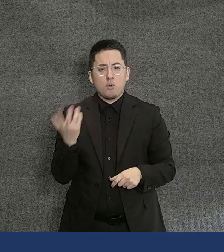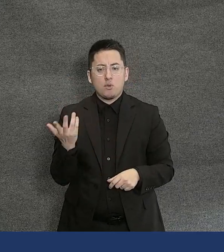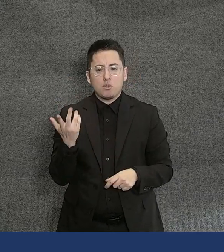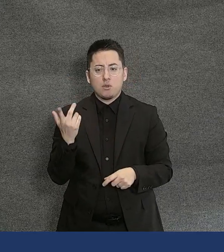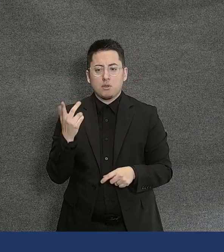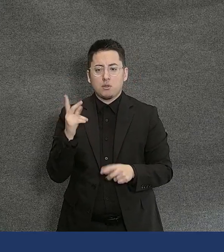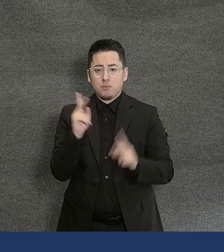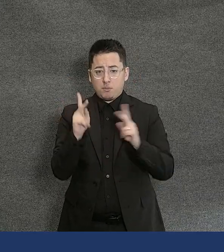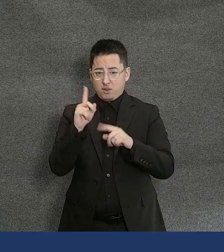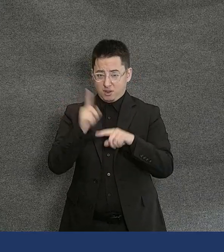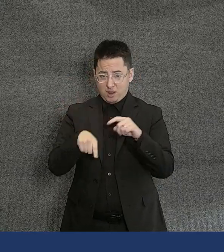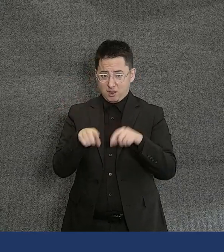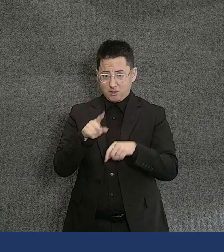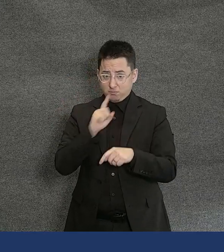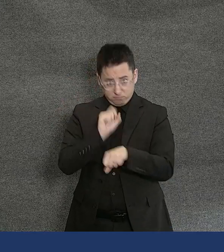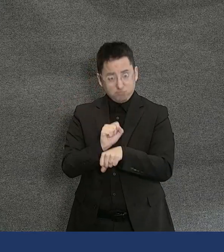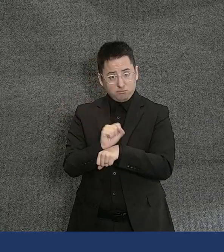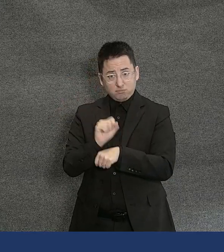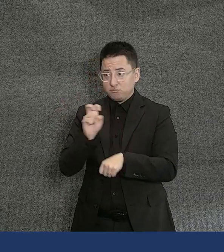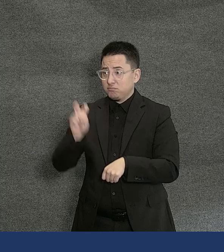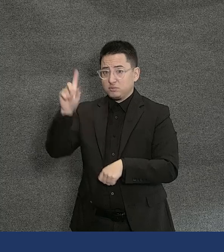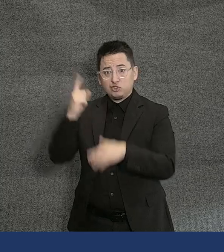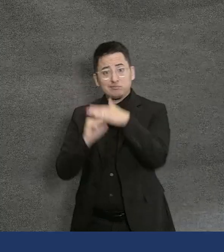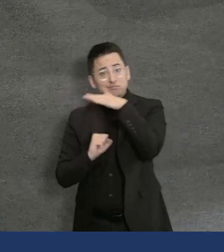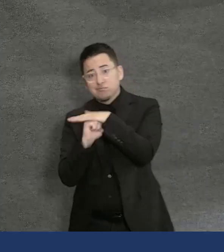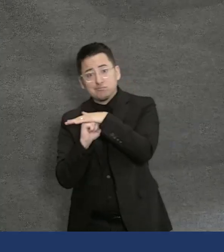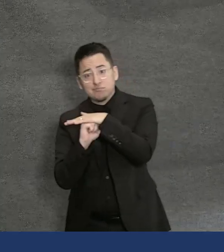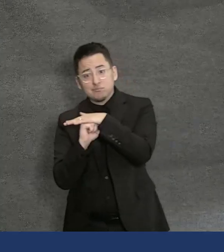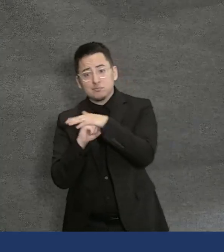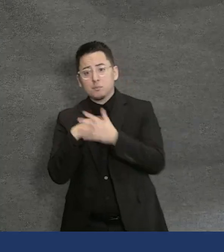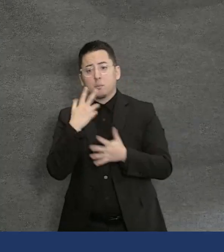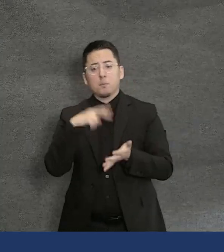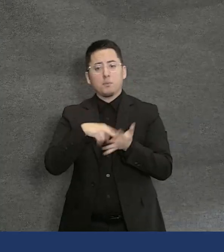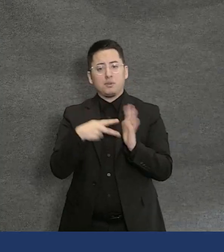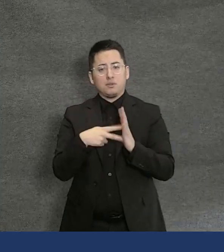to do such great work, we're further limiting the workforce.